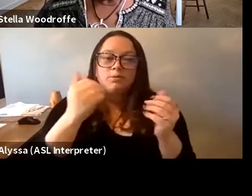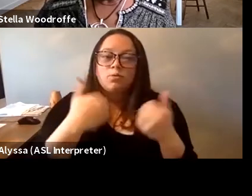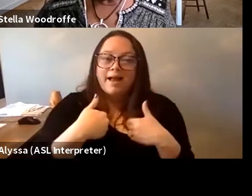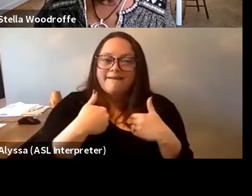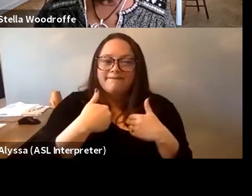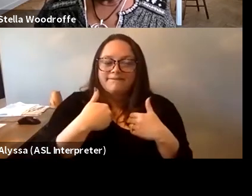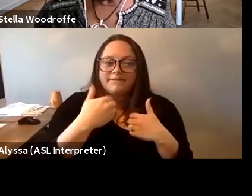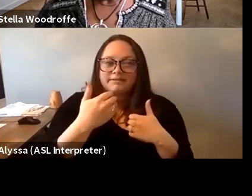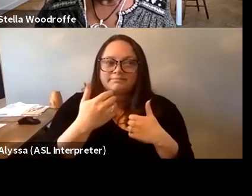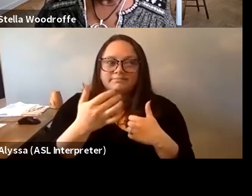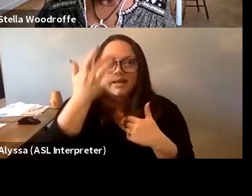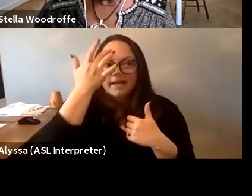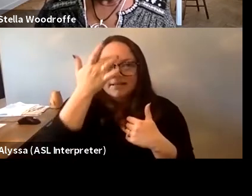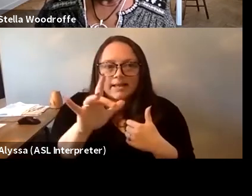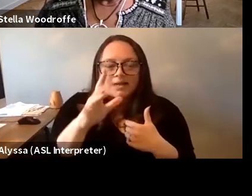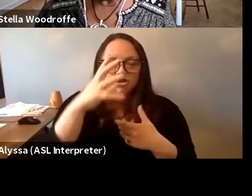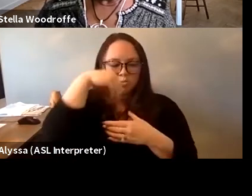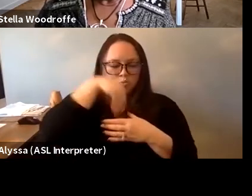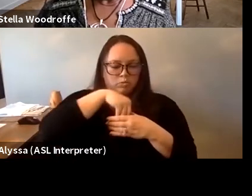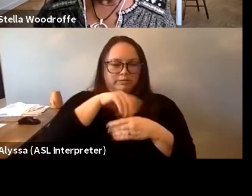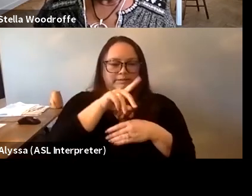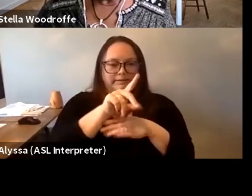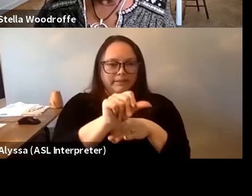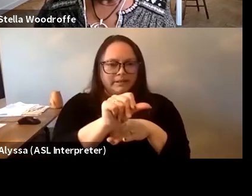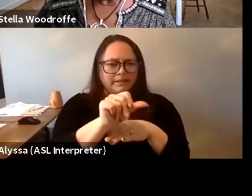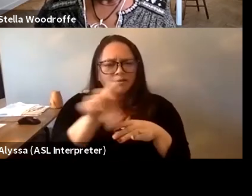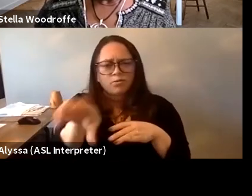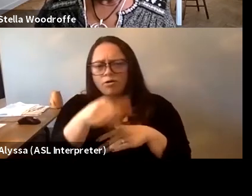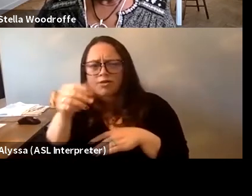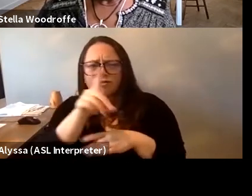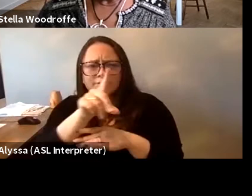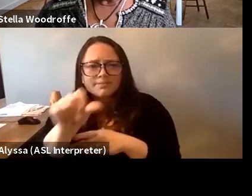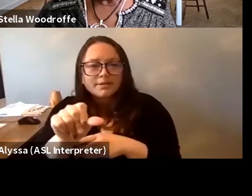disabilities who wanted to drive, it's like, it's not